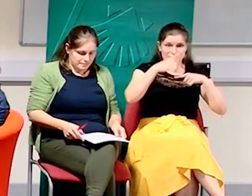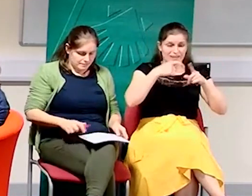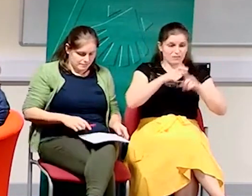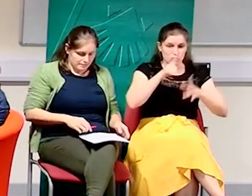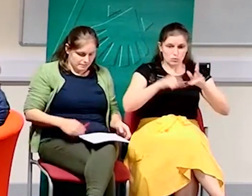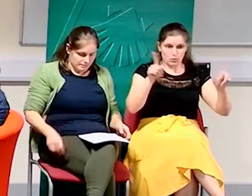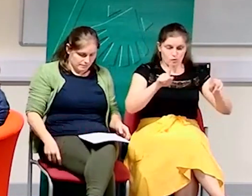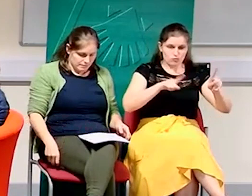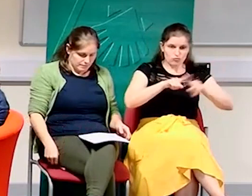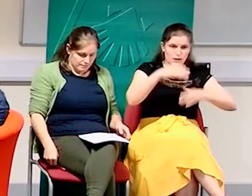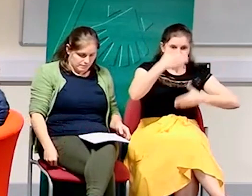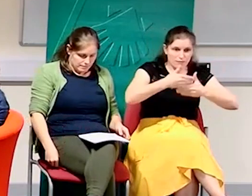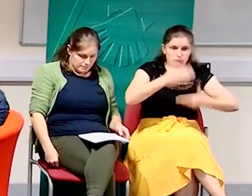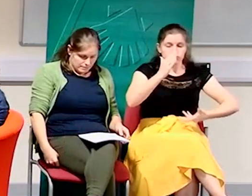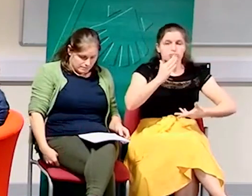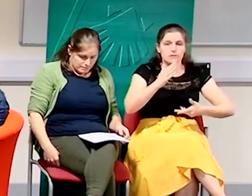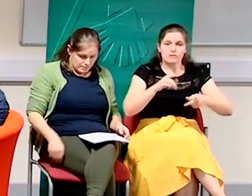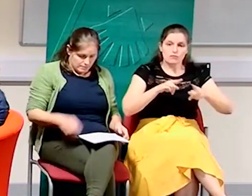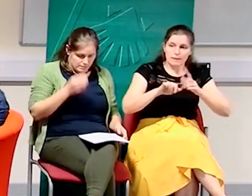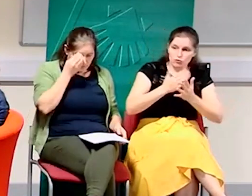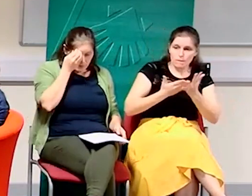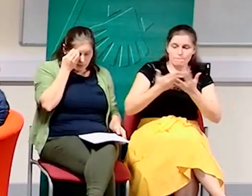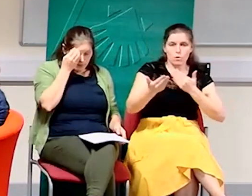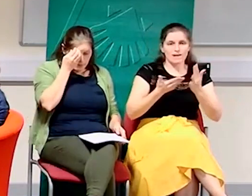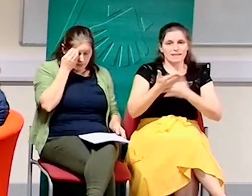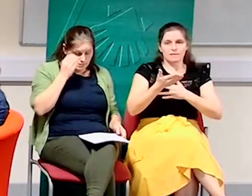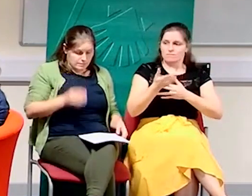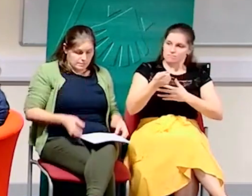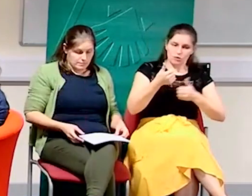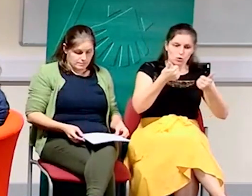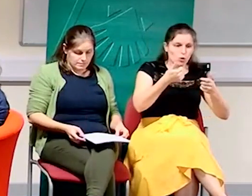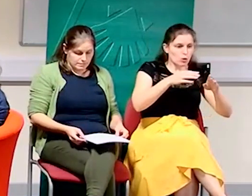accessible experience have you seen examples of good practice that you would you would share with